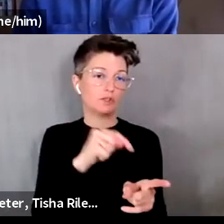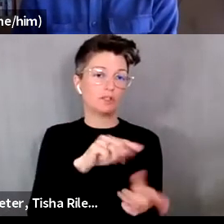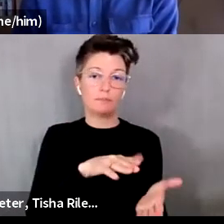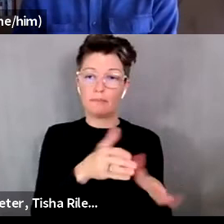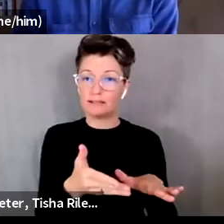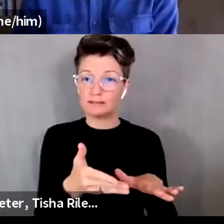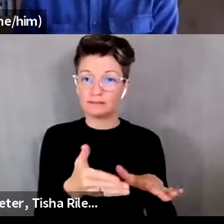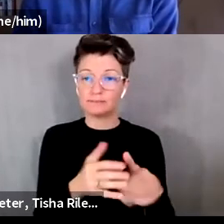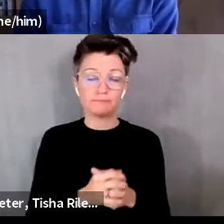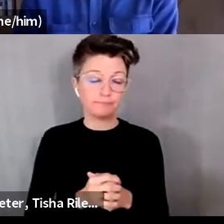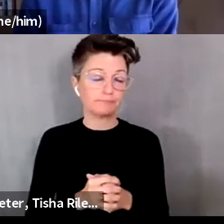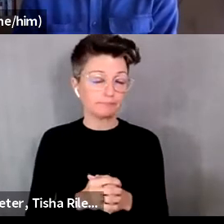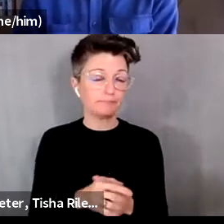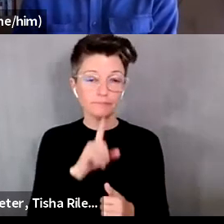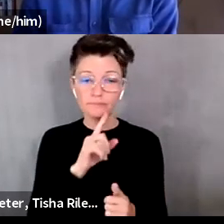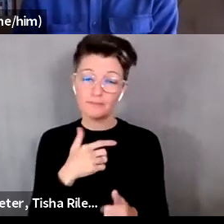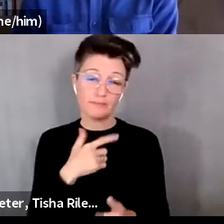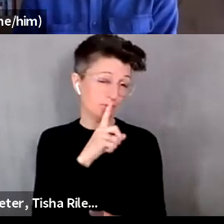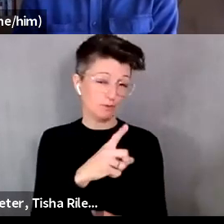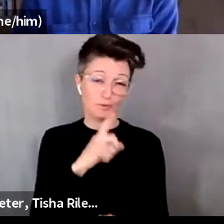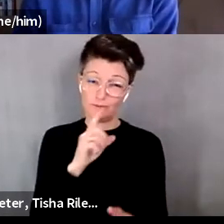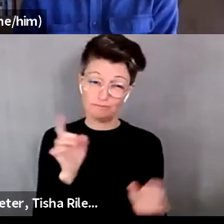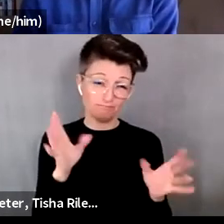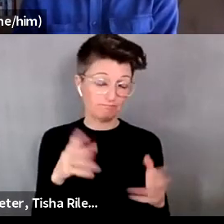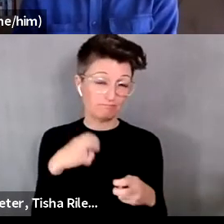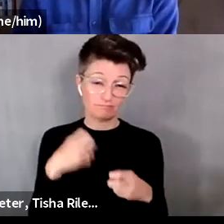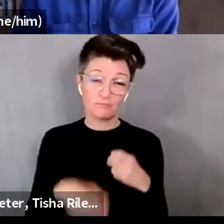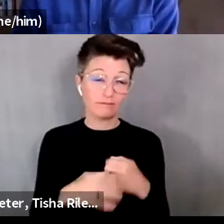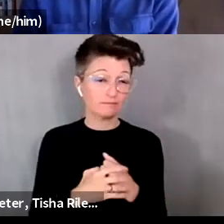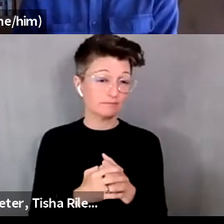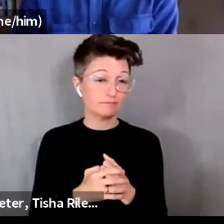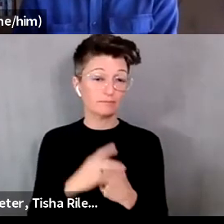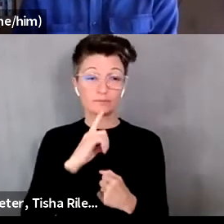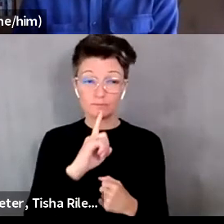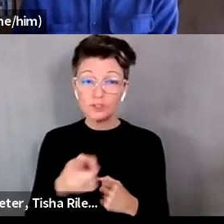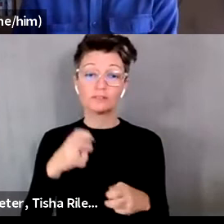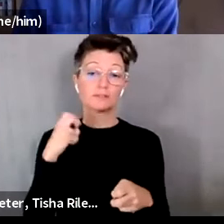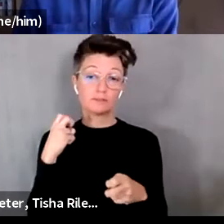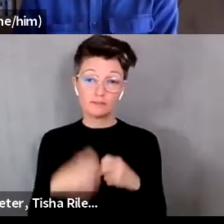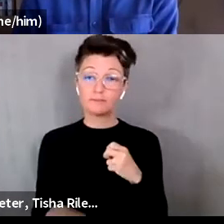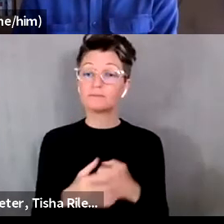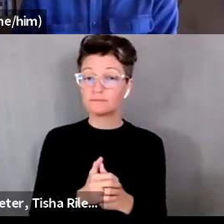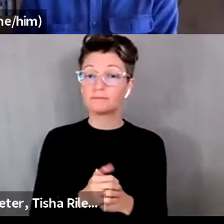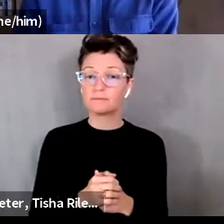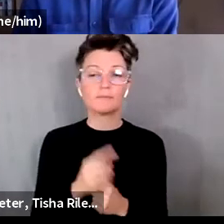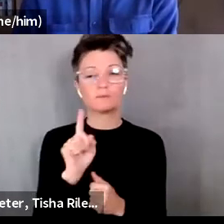it must have been incredibly difficult, but I think it was the only choice in, in order to,